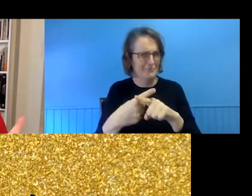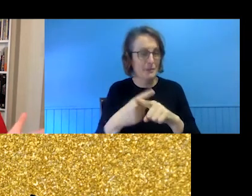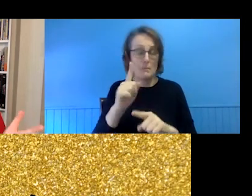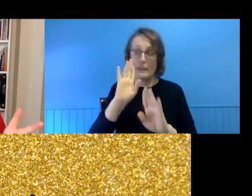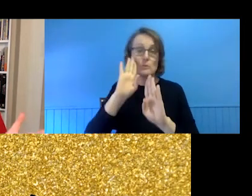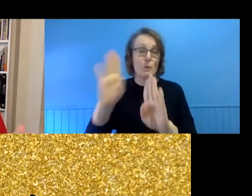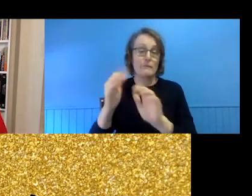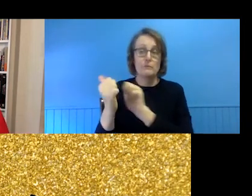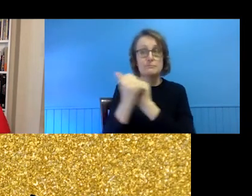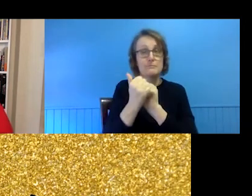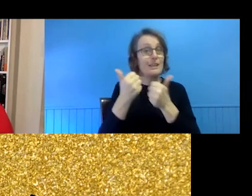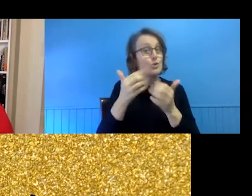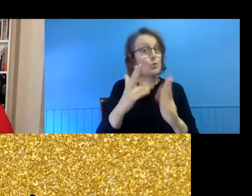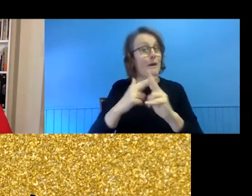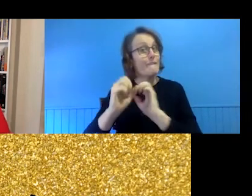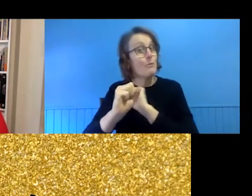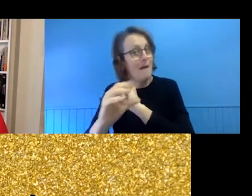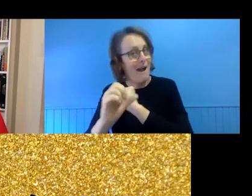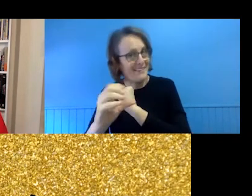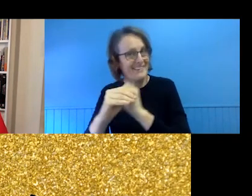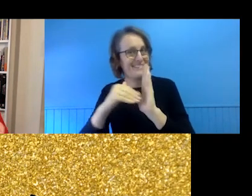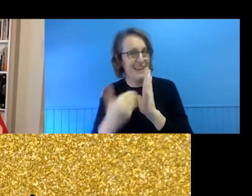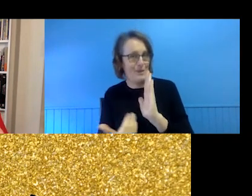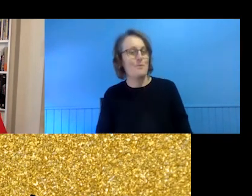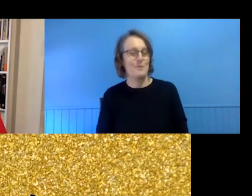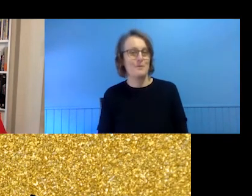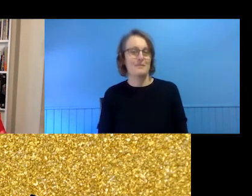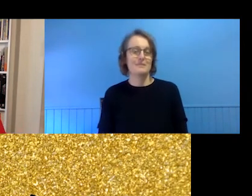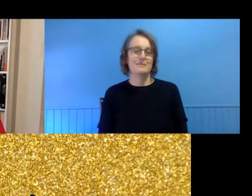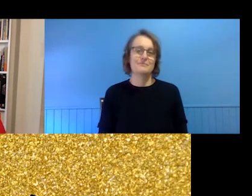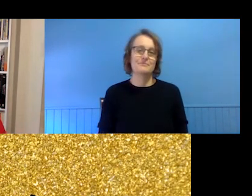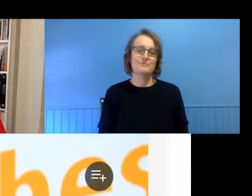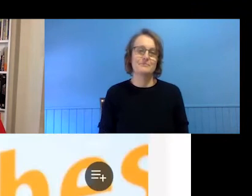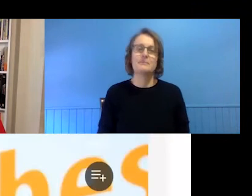wonderful marketing approach to take it. There is a Ted Talk by